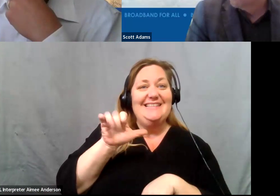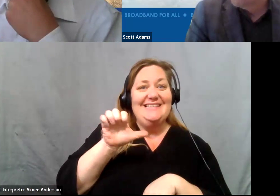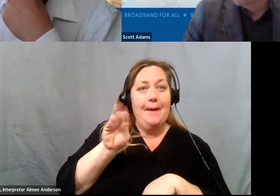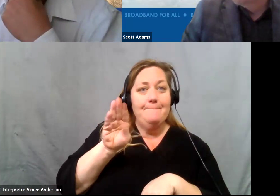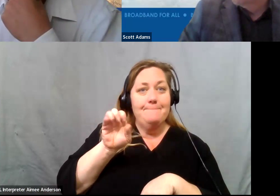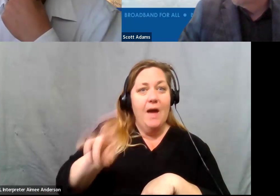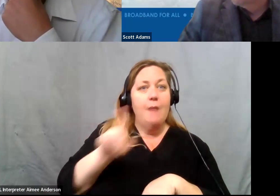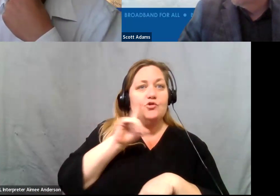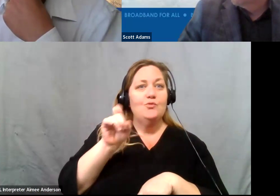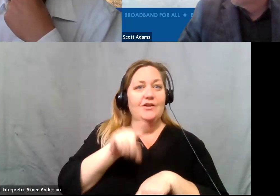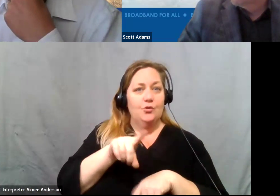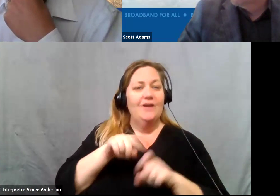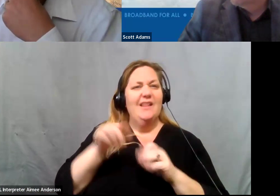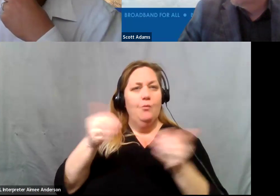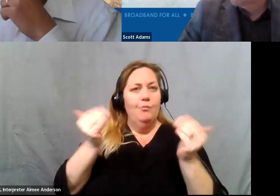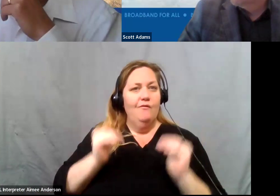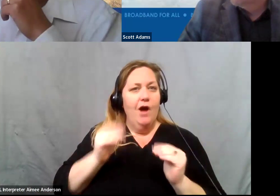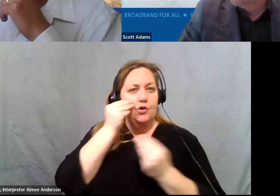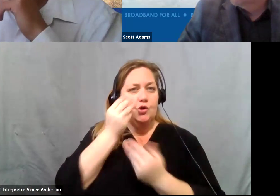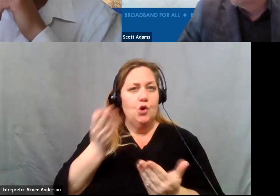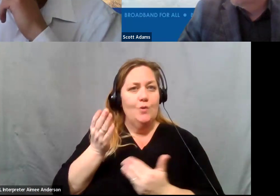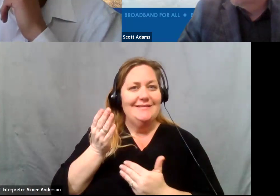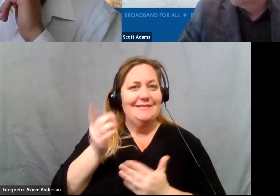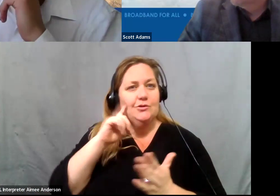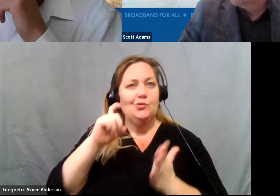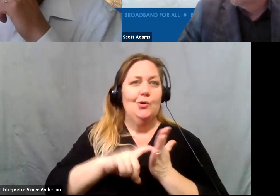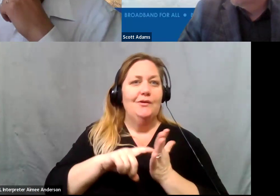might want to move on to the notice of funding so that we can start to answer some of the majority